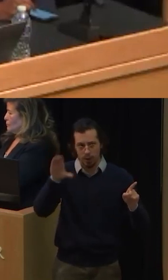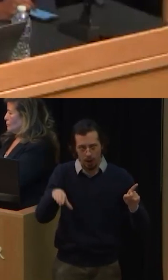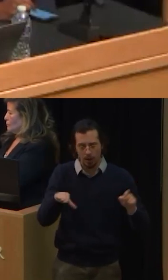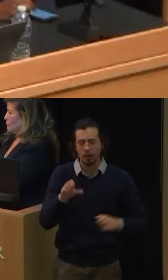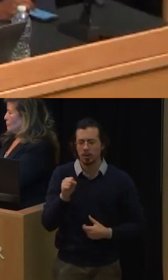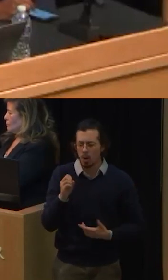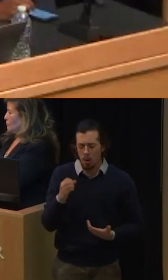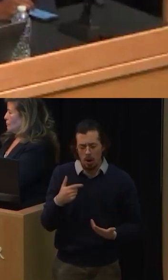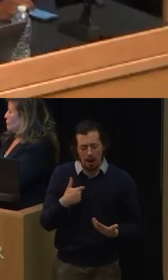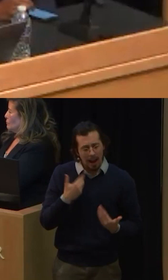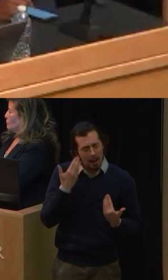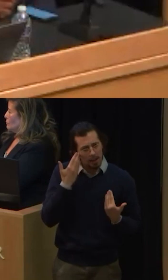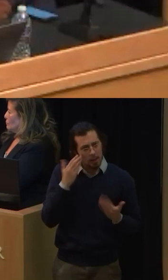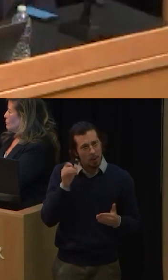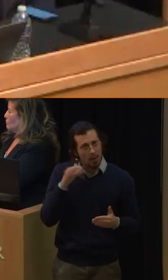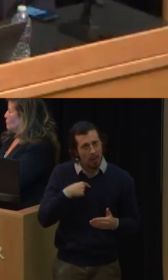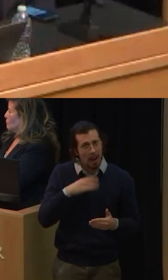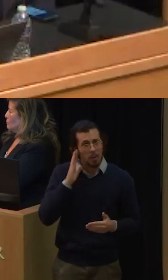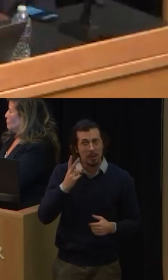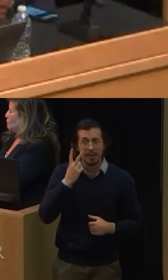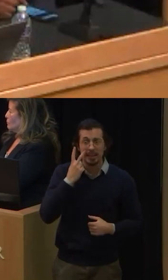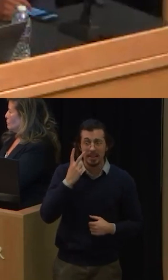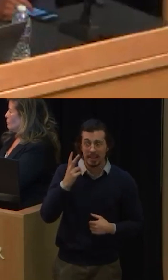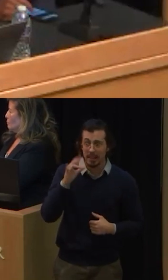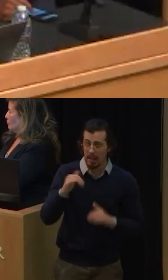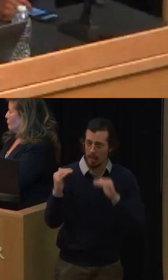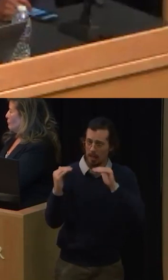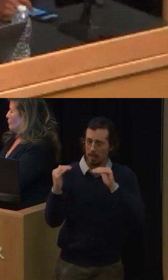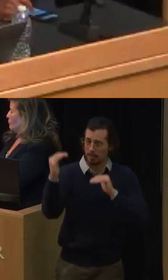I don't know that I'll be around to see that disparity